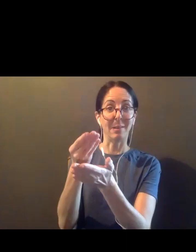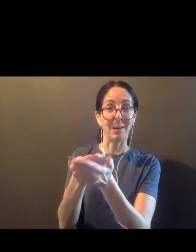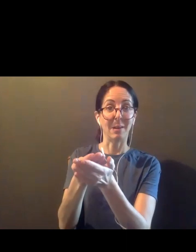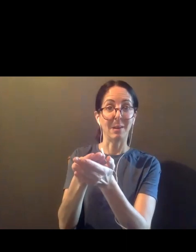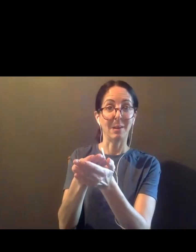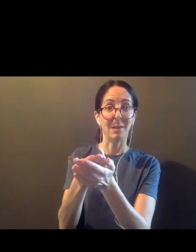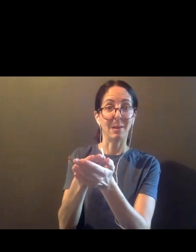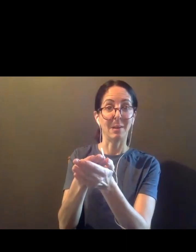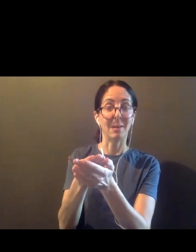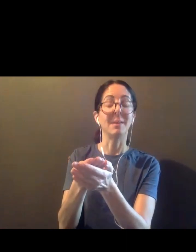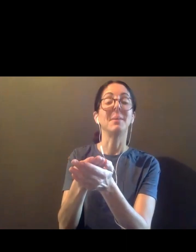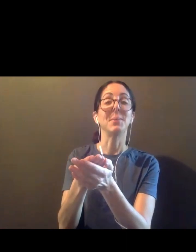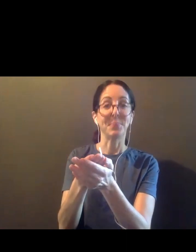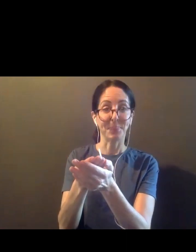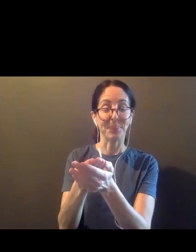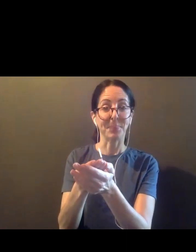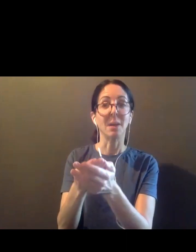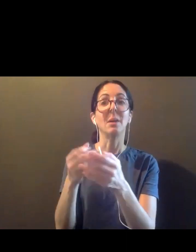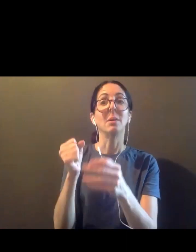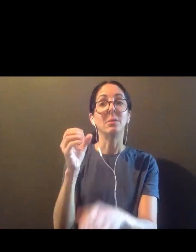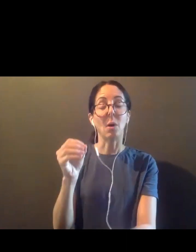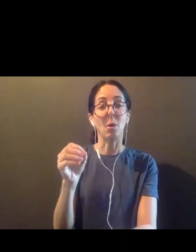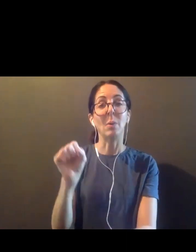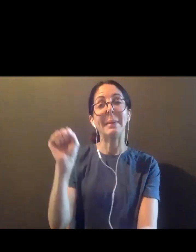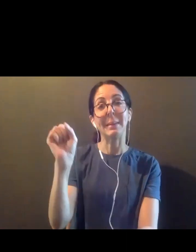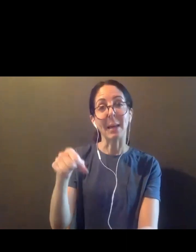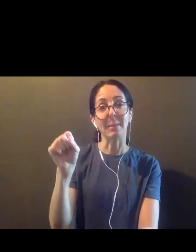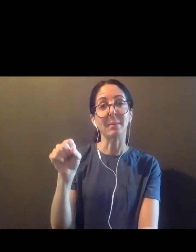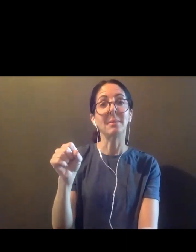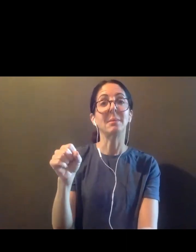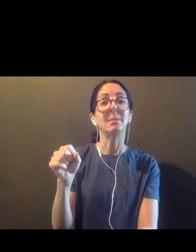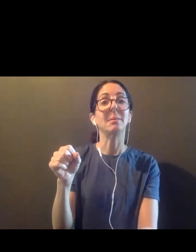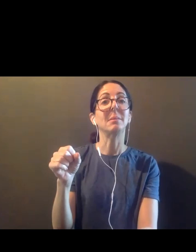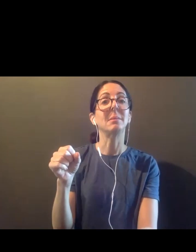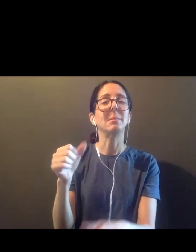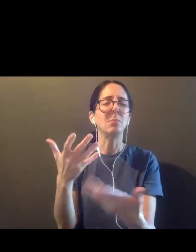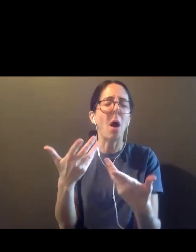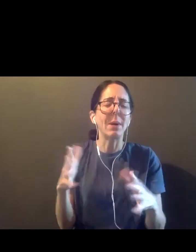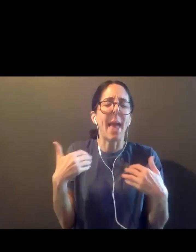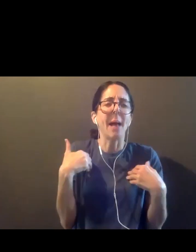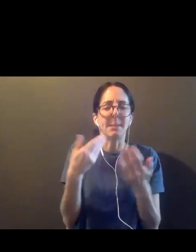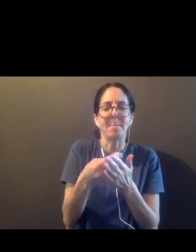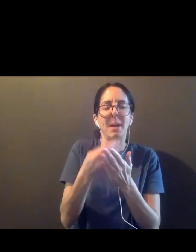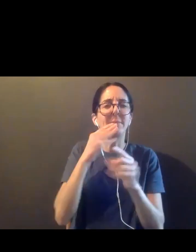And while initially we had monies for it to be a pilot, at the end of the research0 we